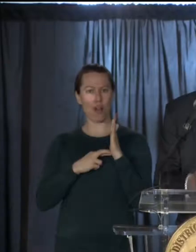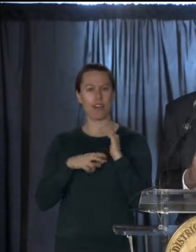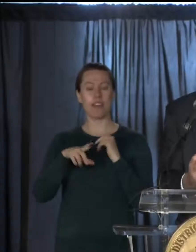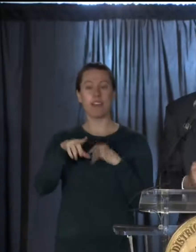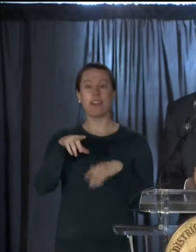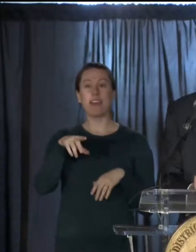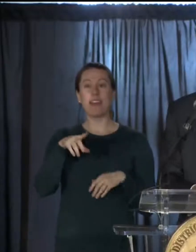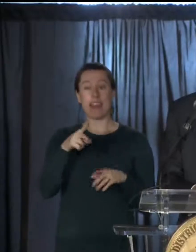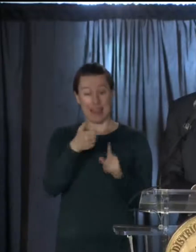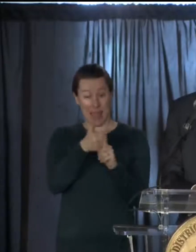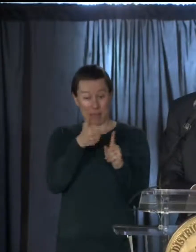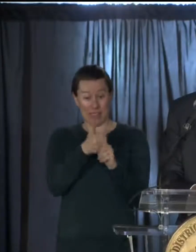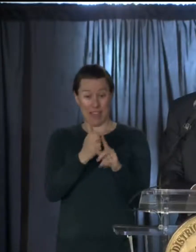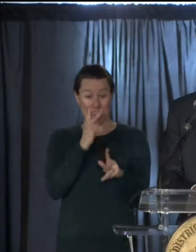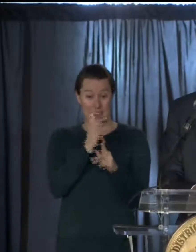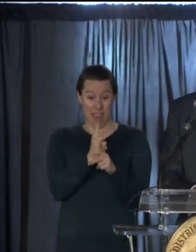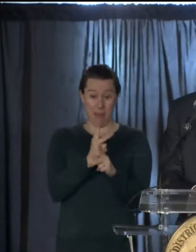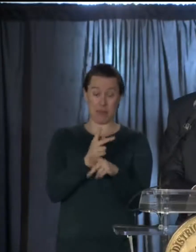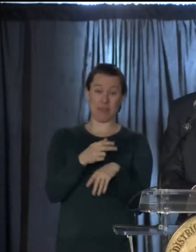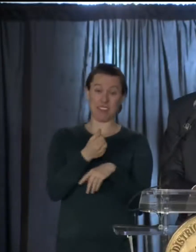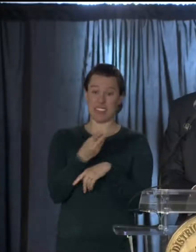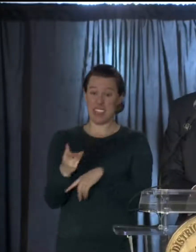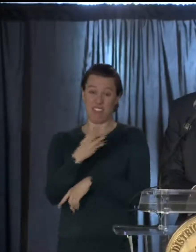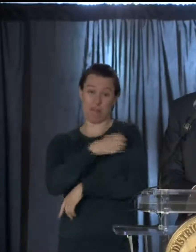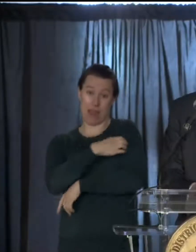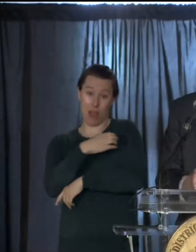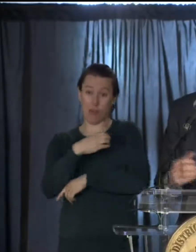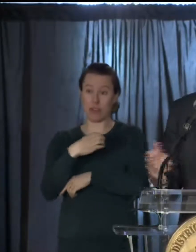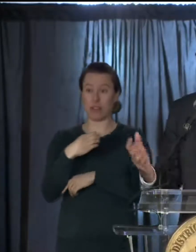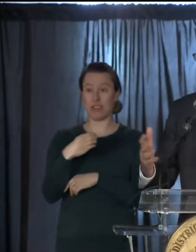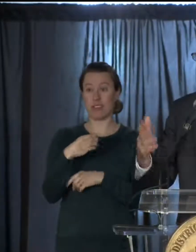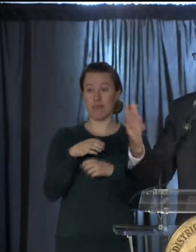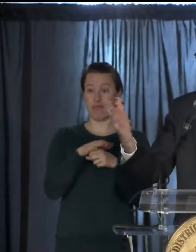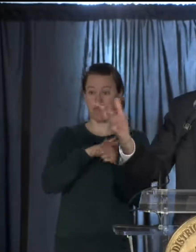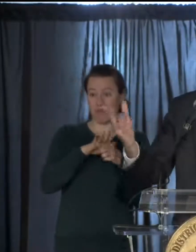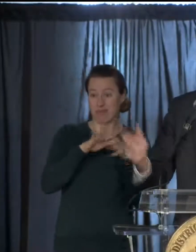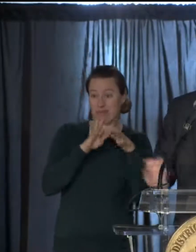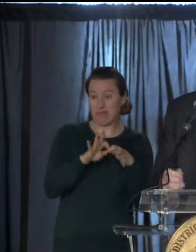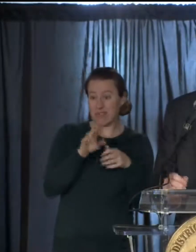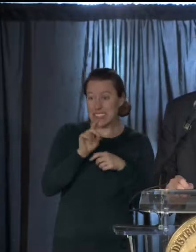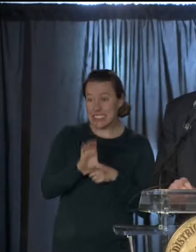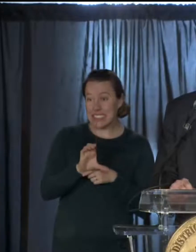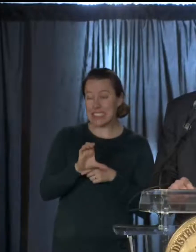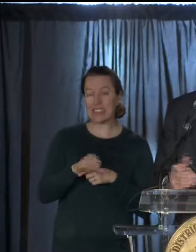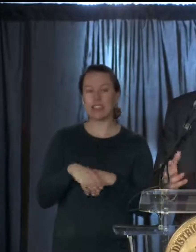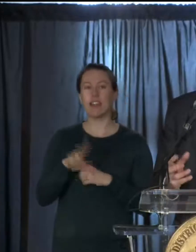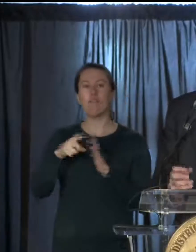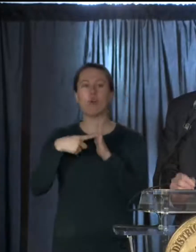NUMBER OF POWERS AND AUTHORITY OVER THE DISTRICT OF COLUMBIA. FOR EXAMPLE, AND THIS IS JUST A SMALL EXAMPLE BUT IT IS KIND OF